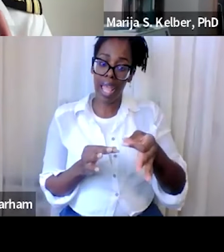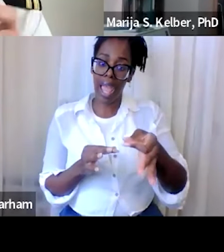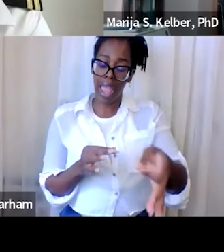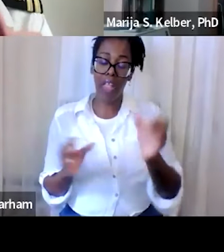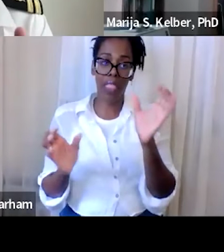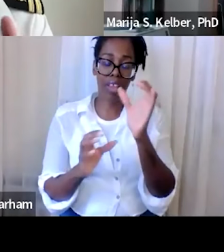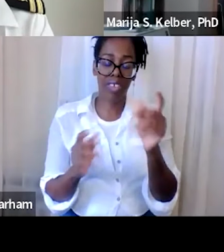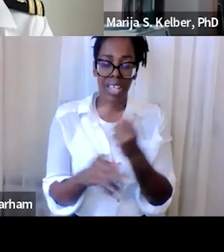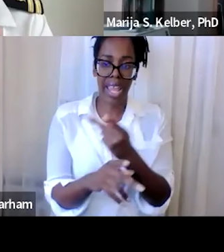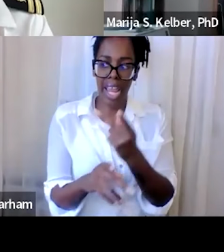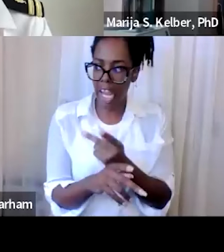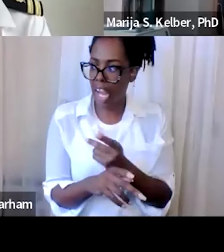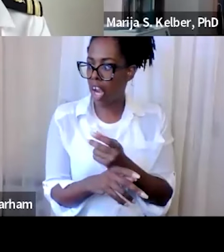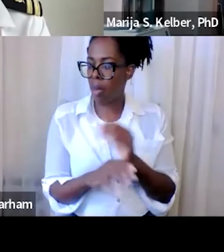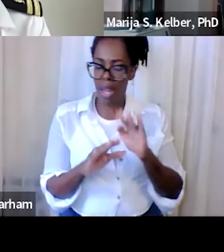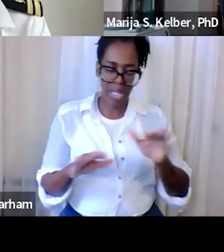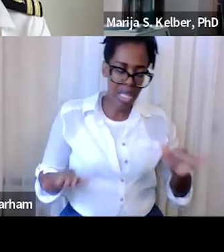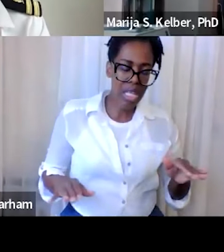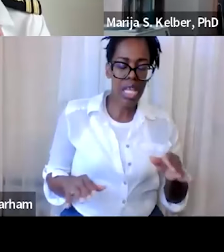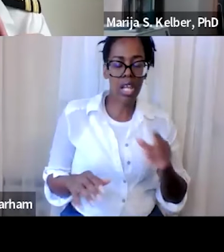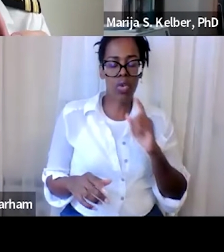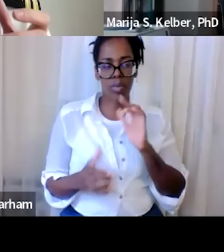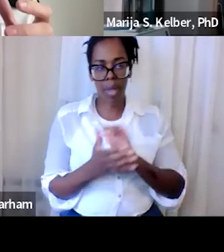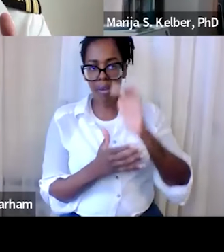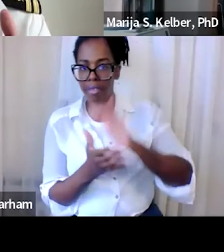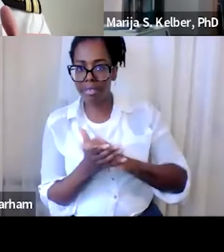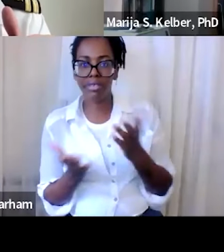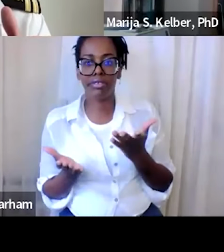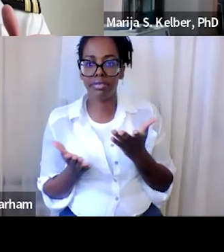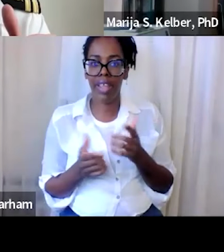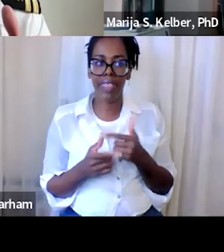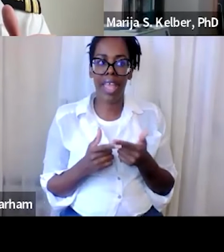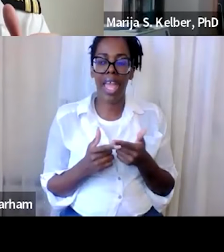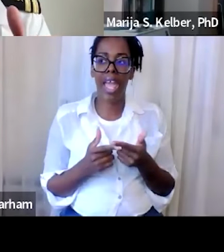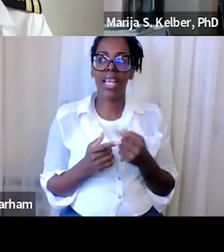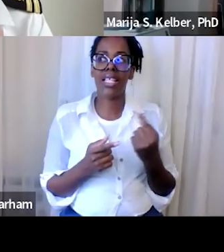by a spouse or a child, a dependent in any capacity, and then something,